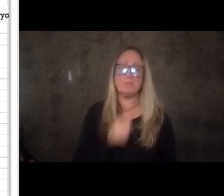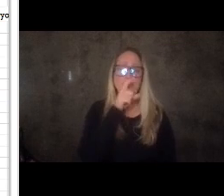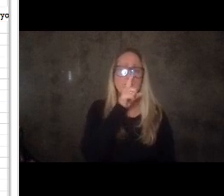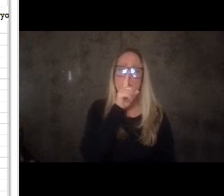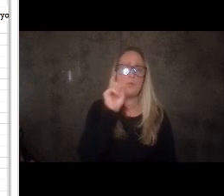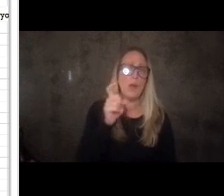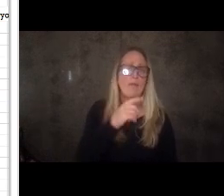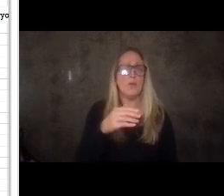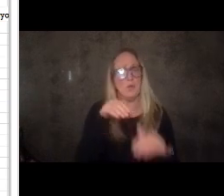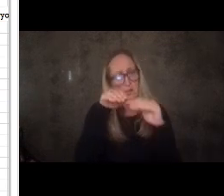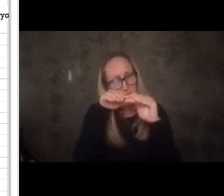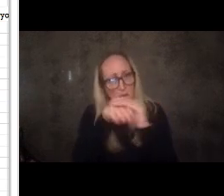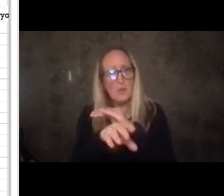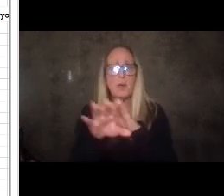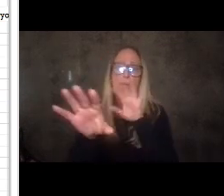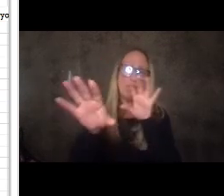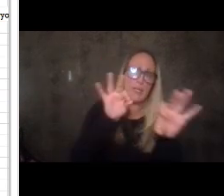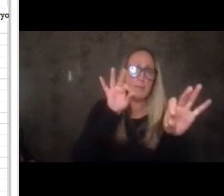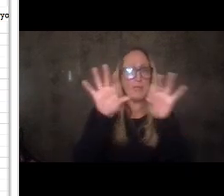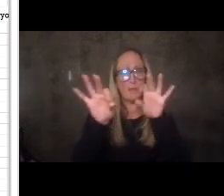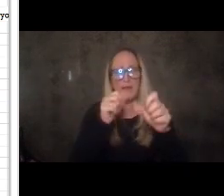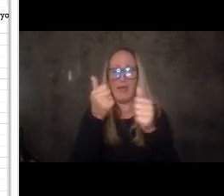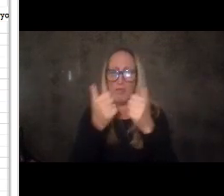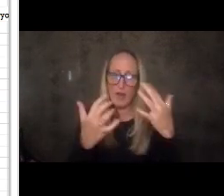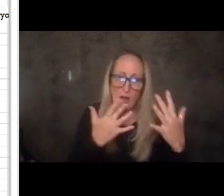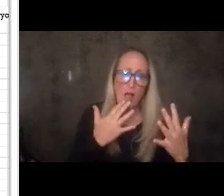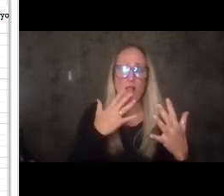in and. Pick and choose every color, every font. There are